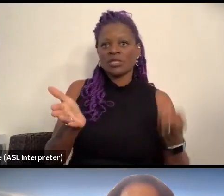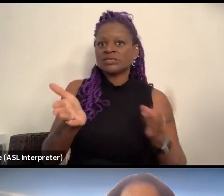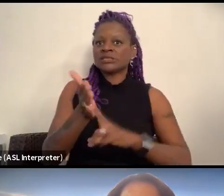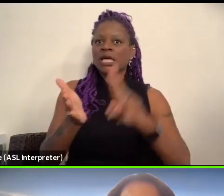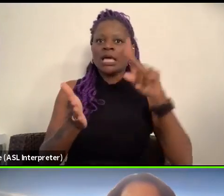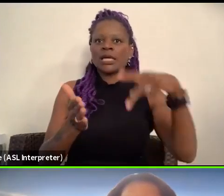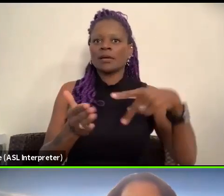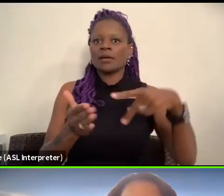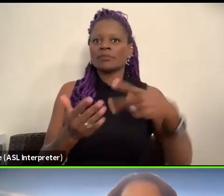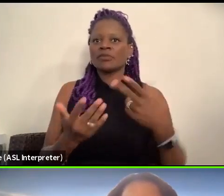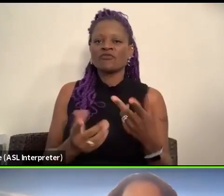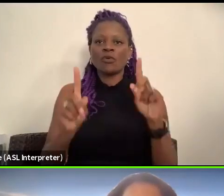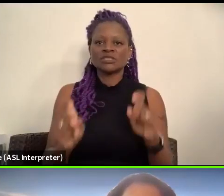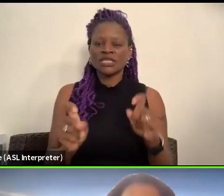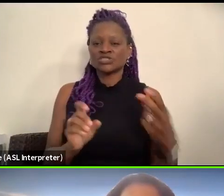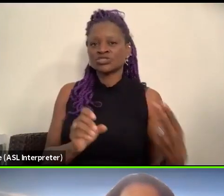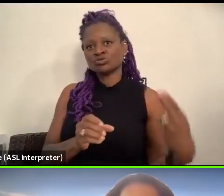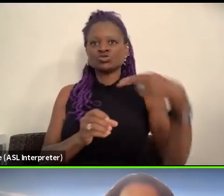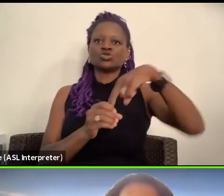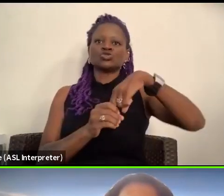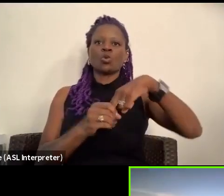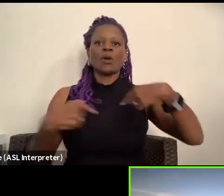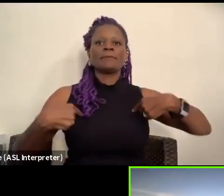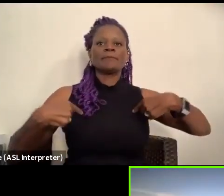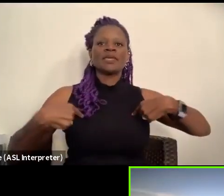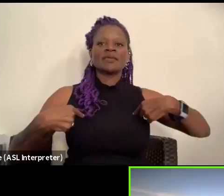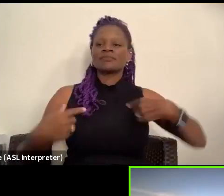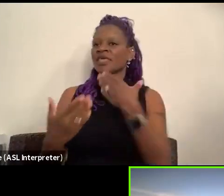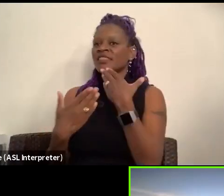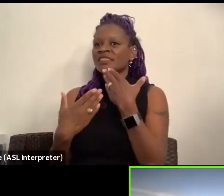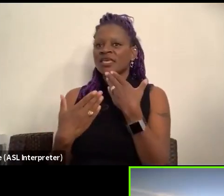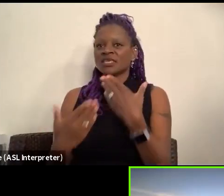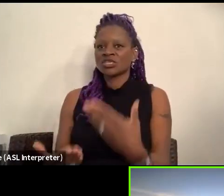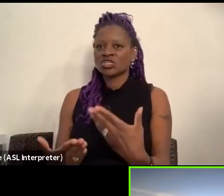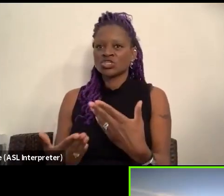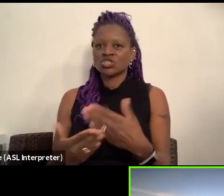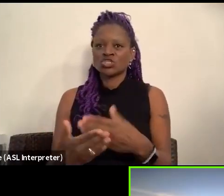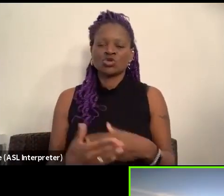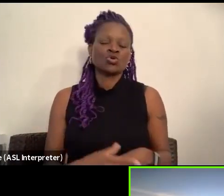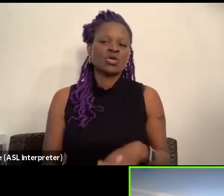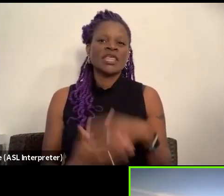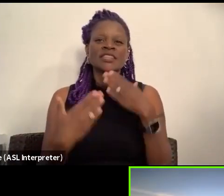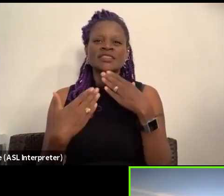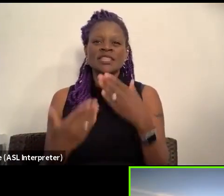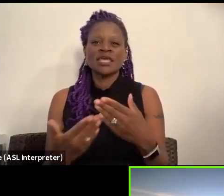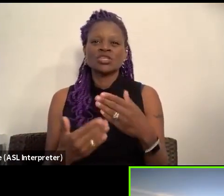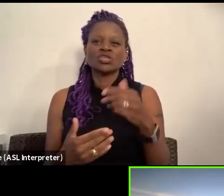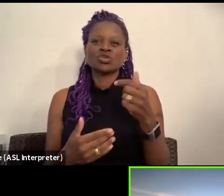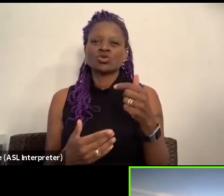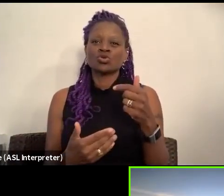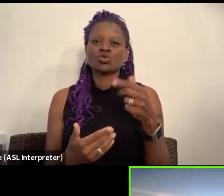Great. Thank you so much, supervisor, and thank you to our Hopkins and everybody else who is participating today.